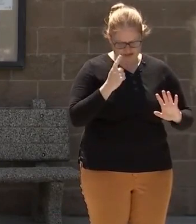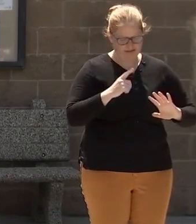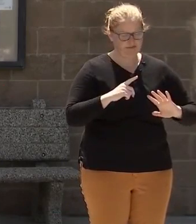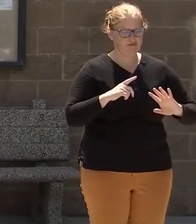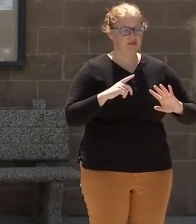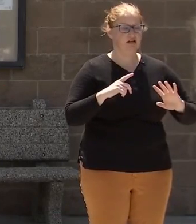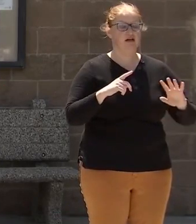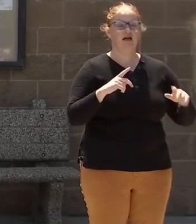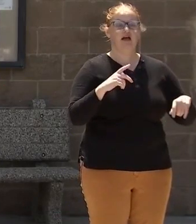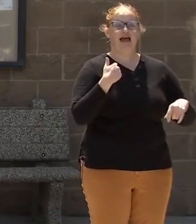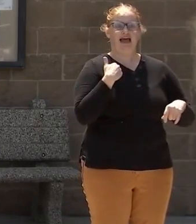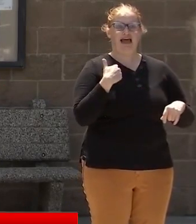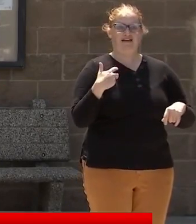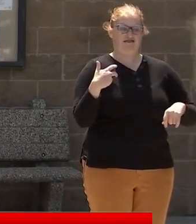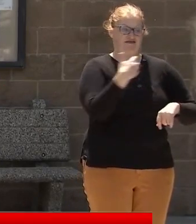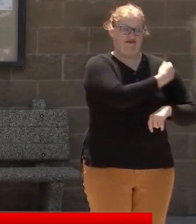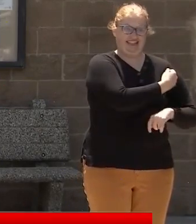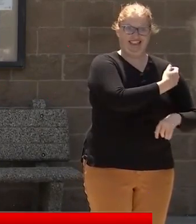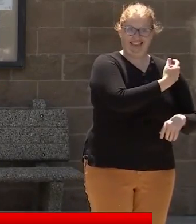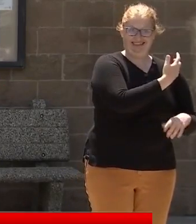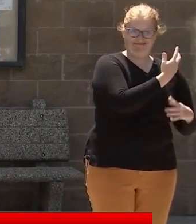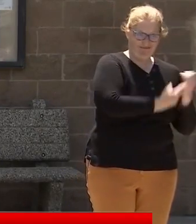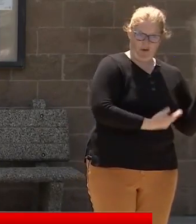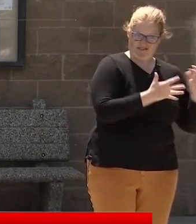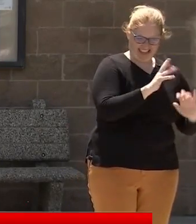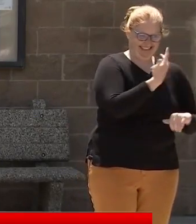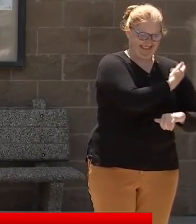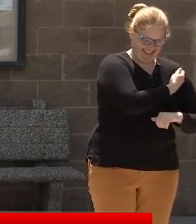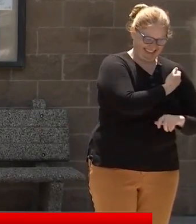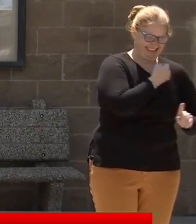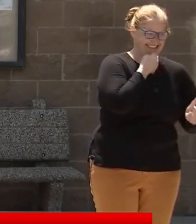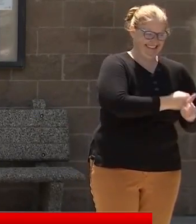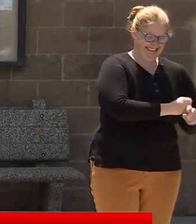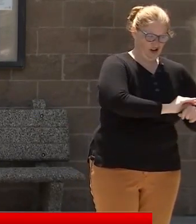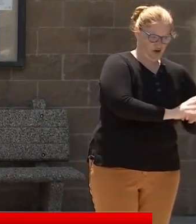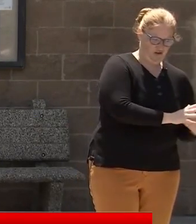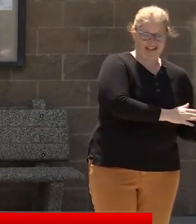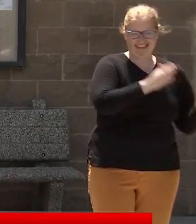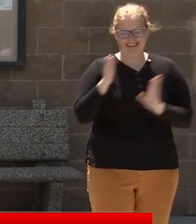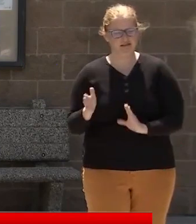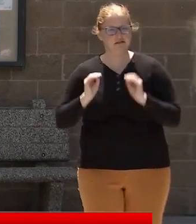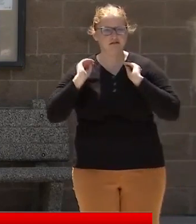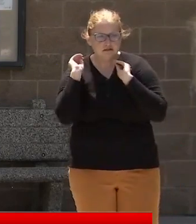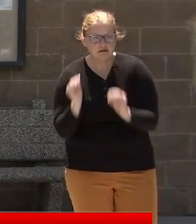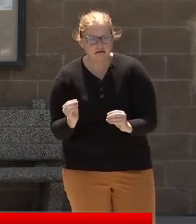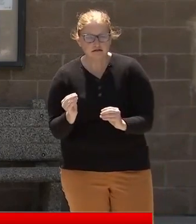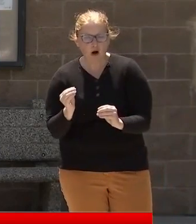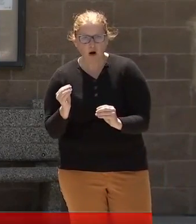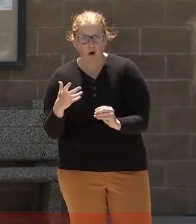TO DO ESPECIALLY AMONG LATINOS AND AFRICAN AMERICANS. DIFFERENCE BETWEEN GETTING COVID WHEN YOU'RE FULLY